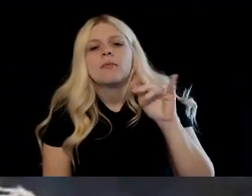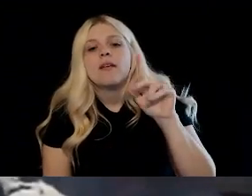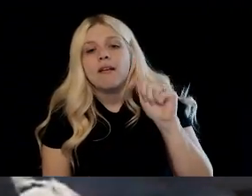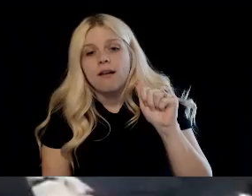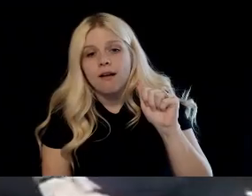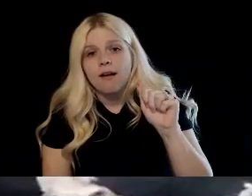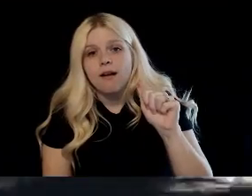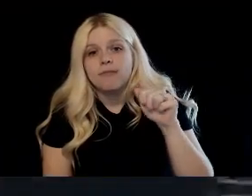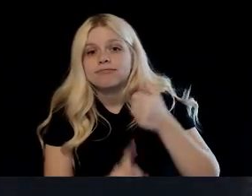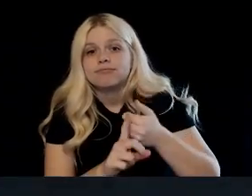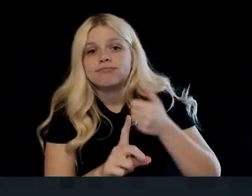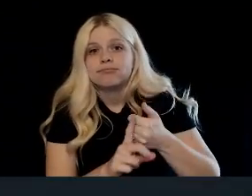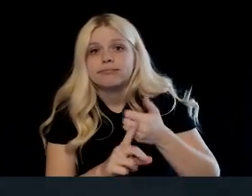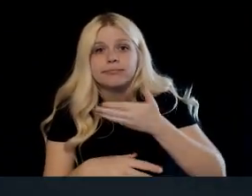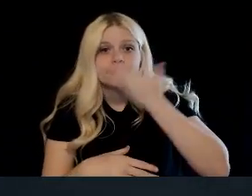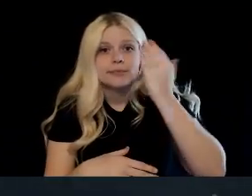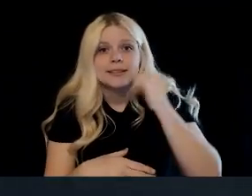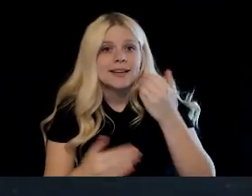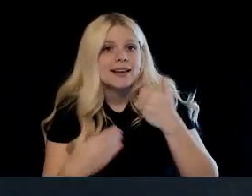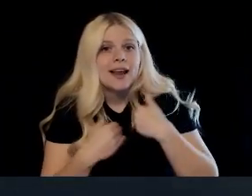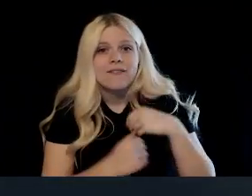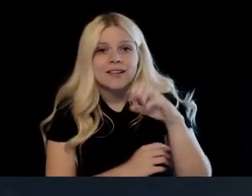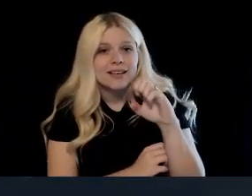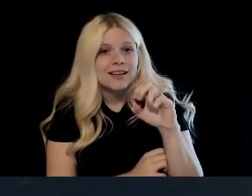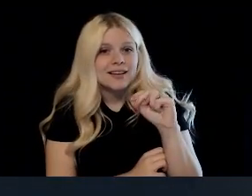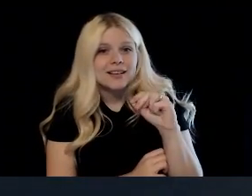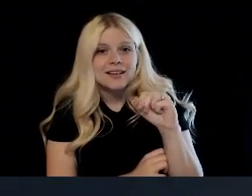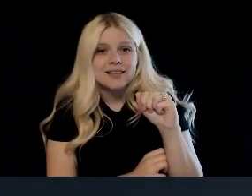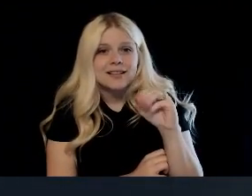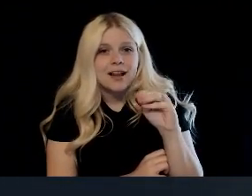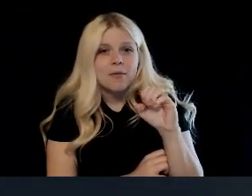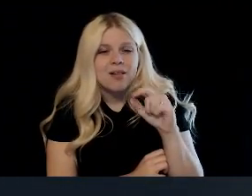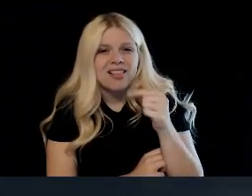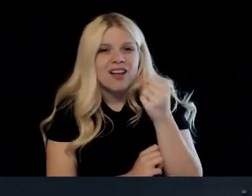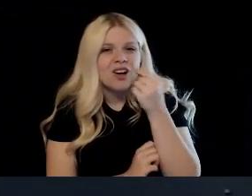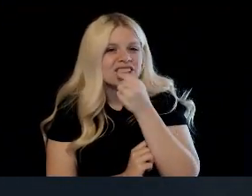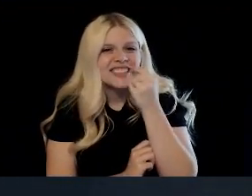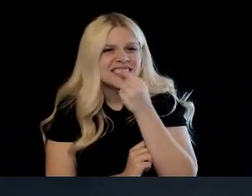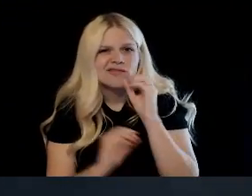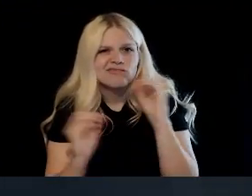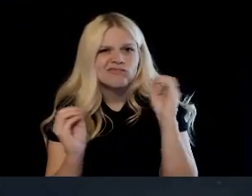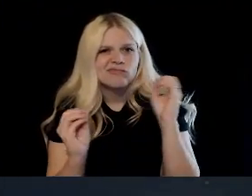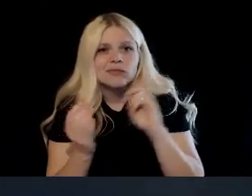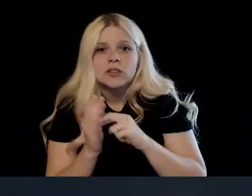without enamel on her teeth. So her teeth actually get plaque really, really badly.